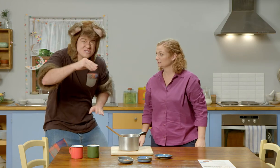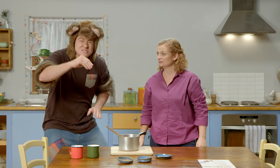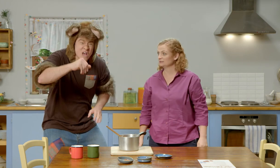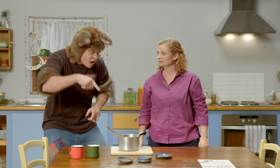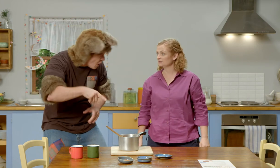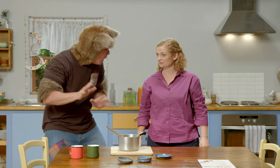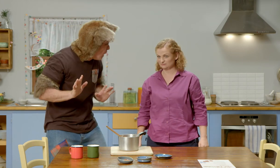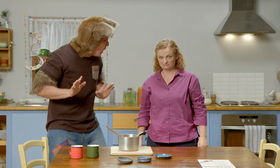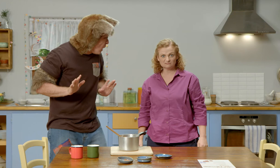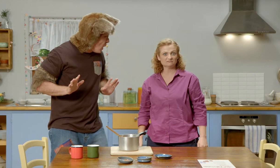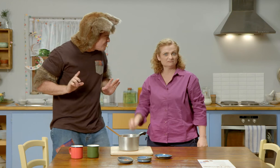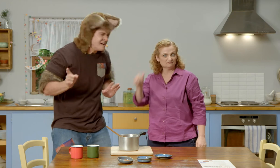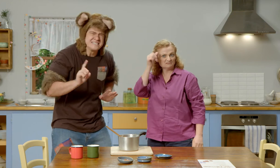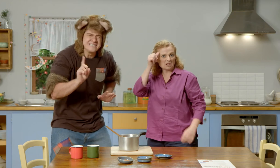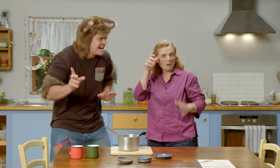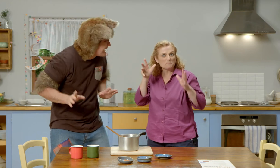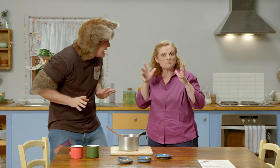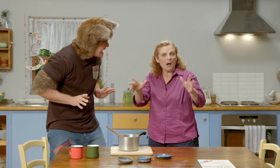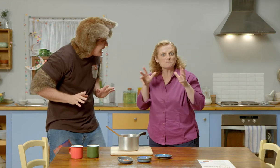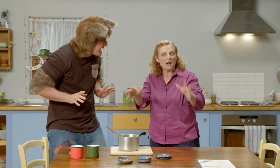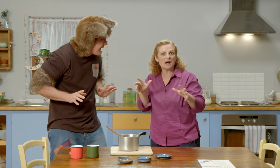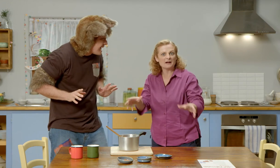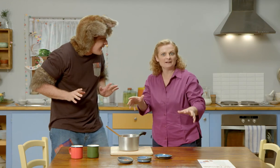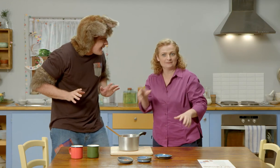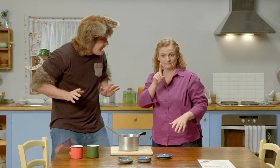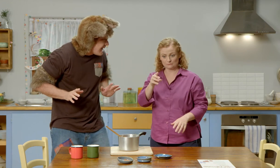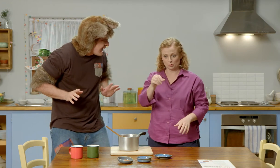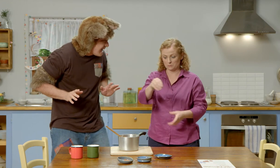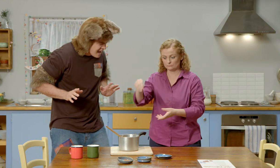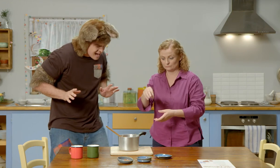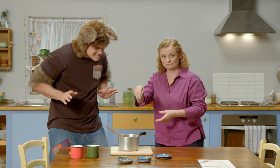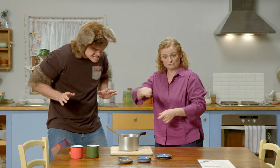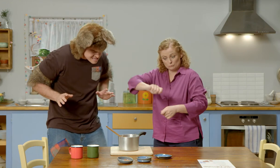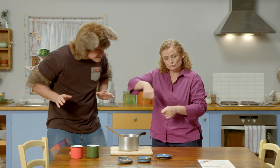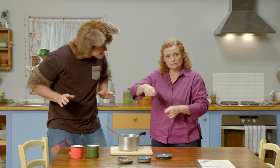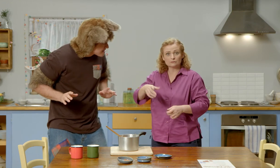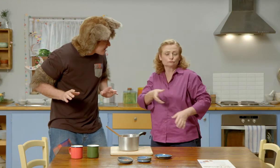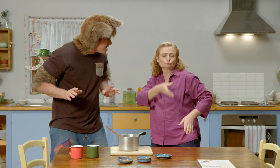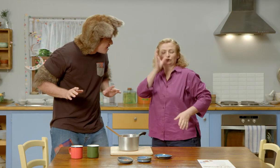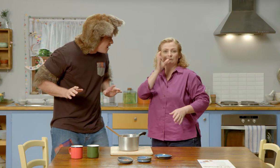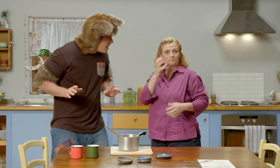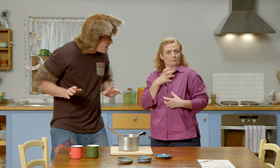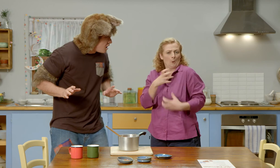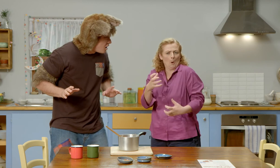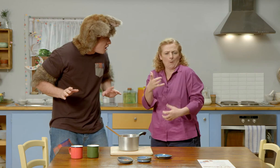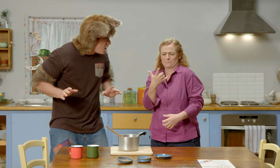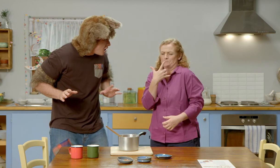Salt, what? I know it sounds unusual, but it'll make the hot chocolate tastier.